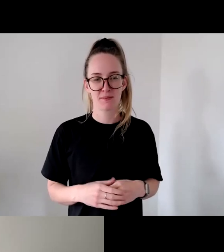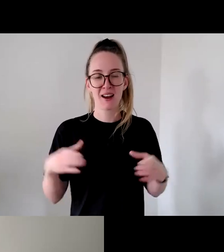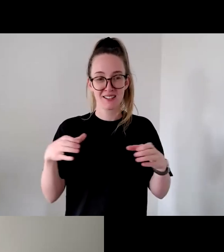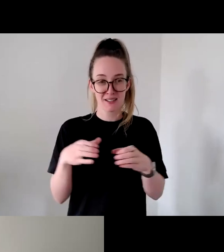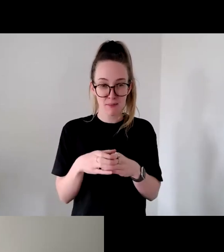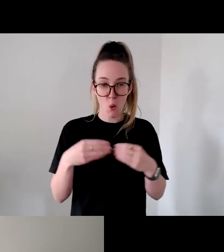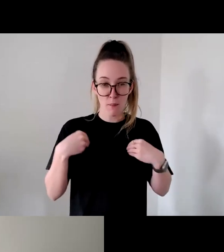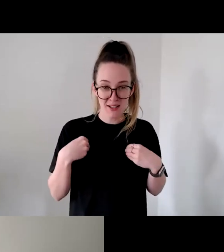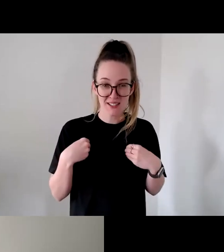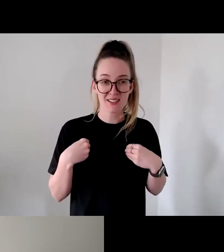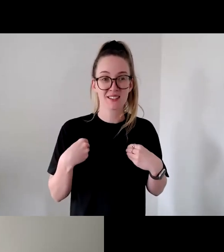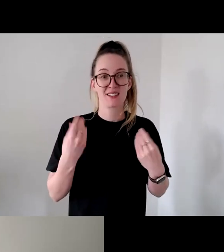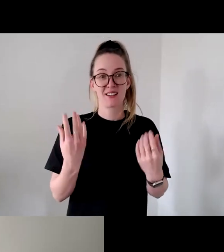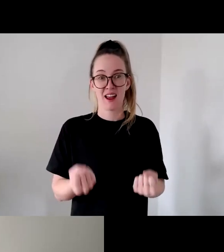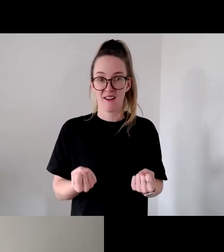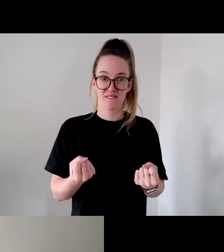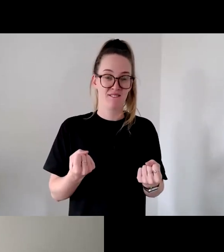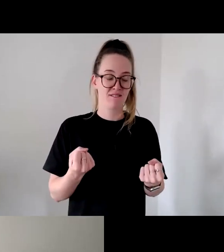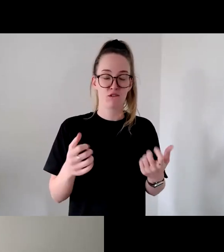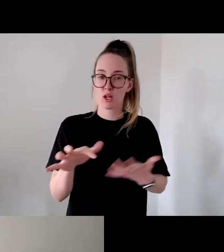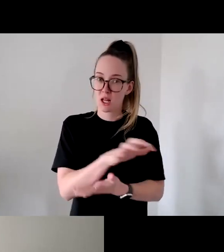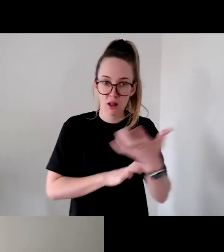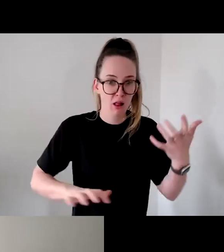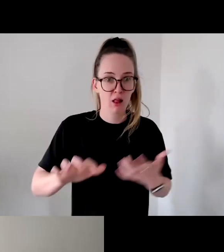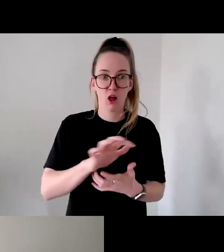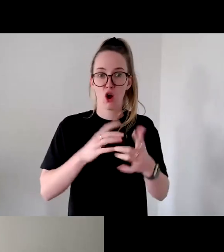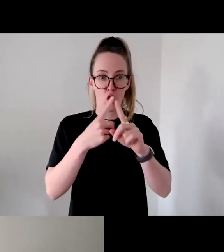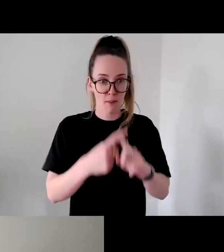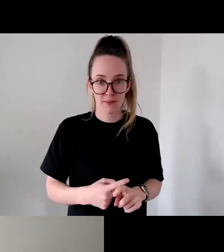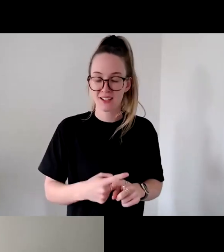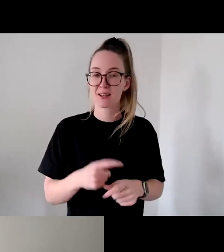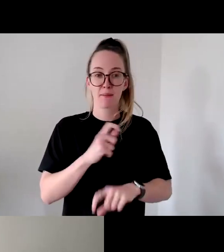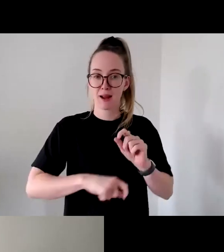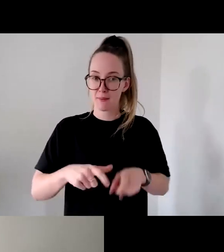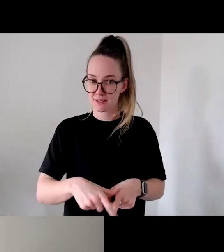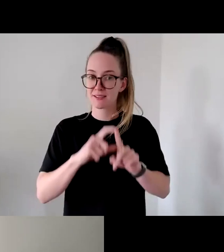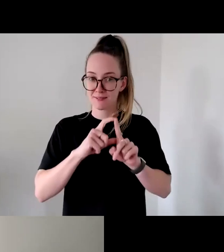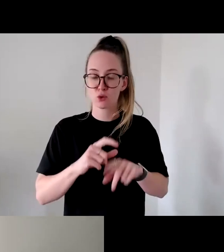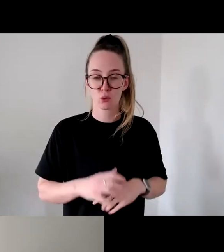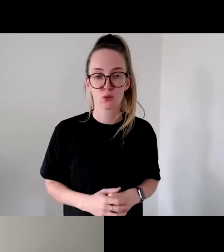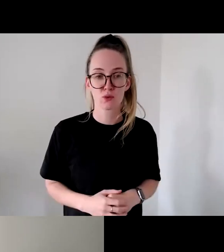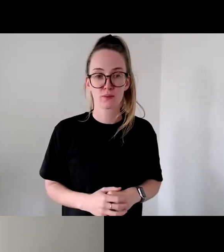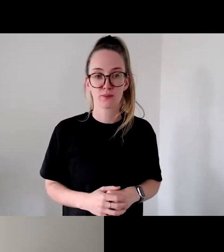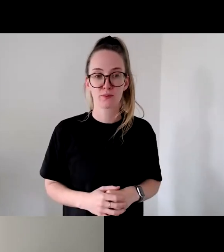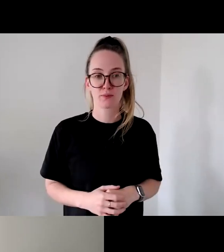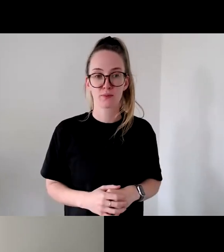is so difficult working out, and in fact a lot of what Creative Workplaces does is to really